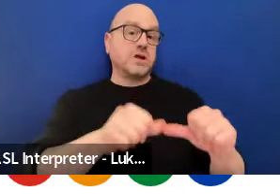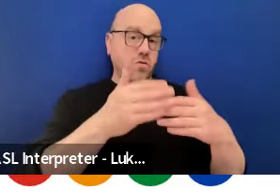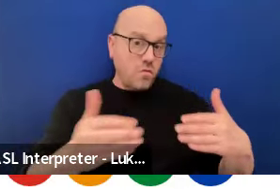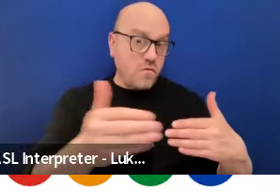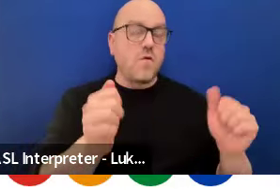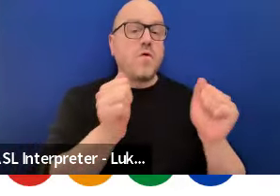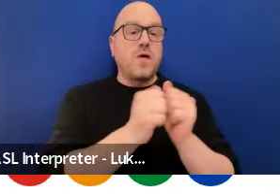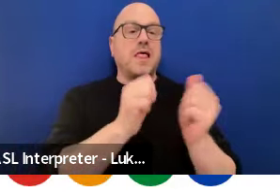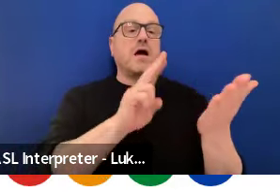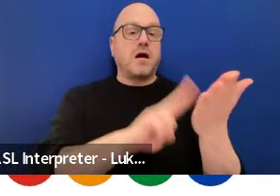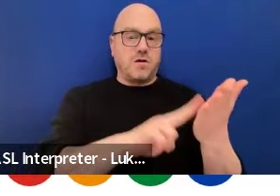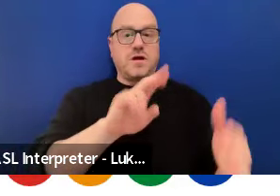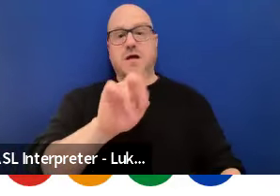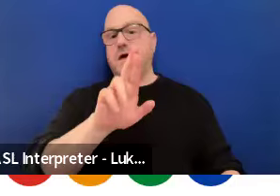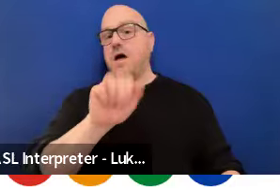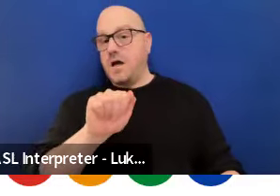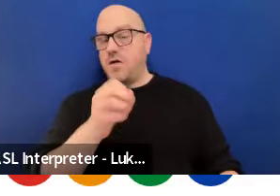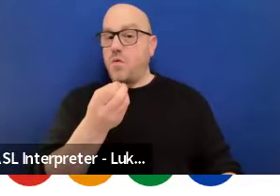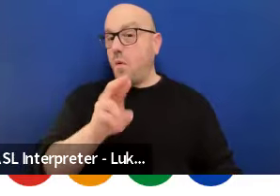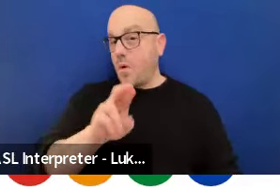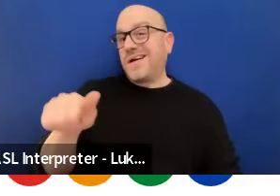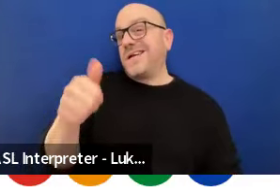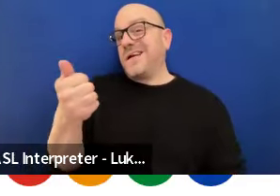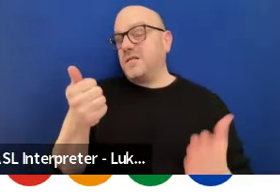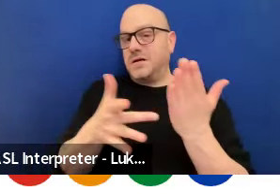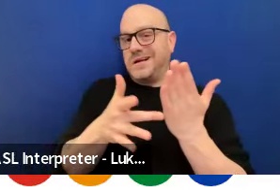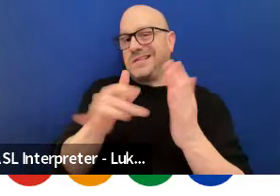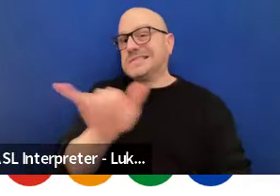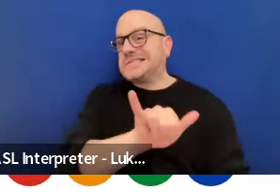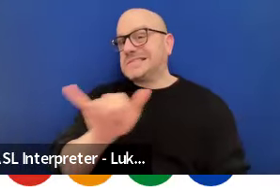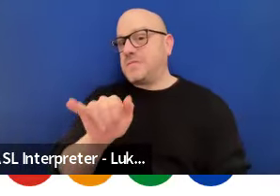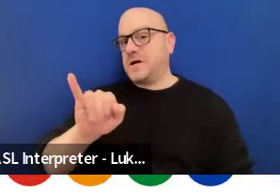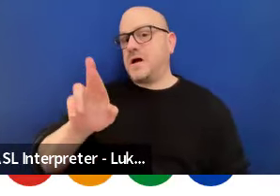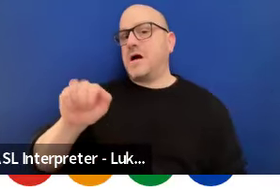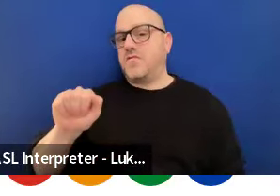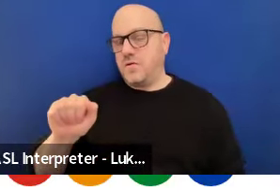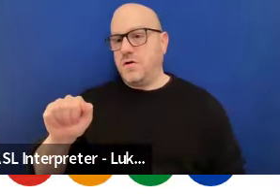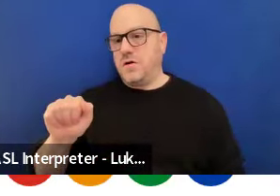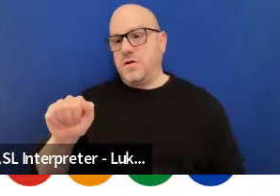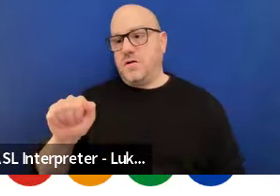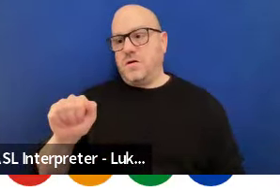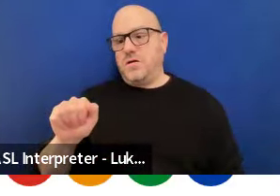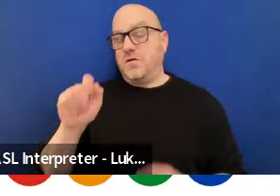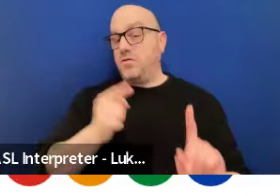DECISIONS. THEORETICALLY, IF WE WENT FORWARD WITH A CONTRACT WITH IRA